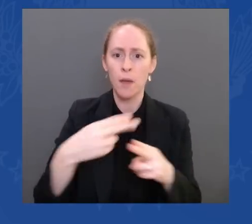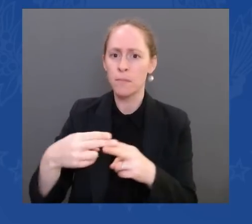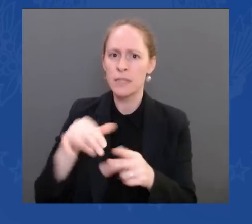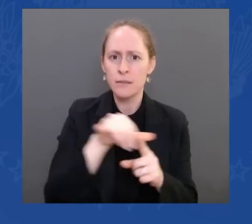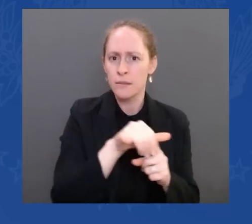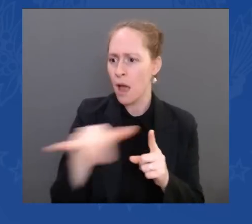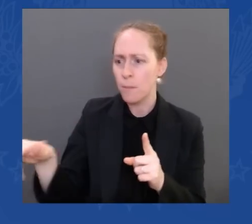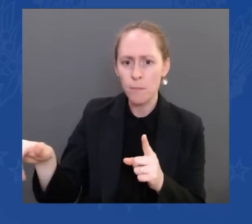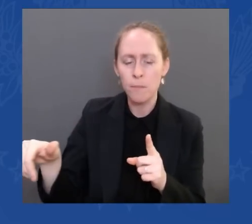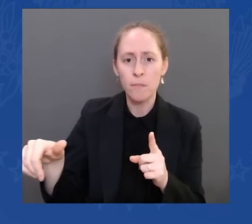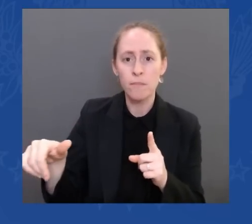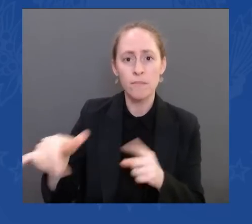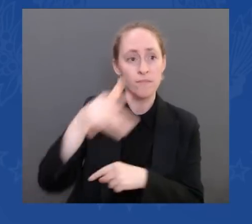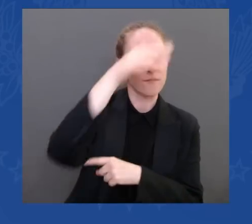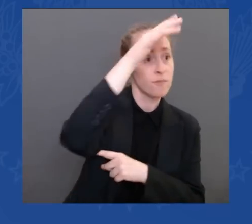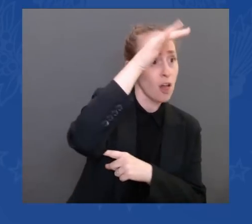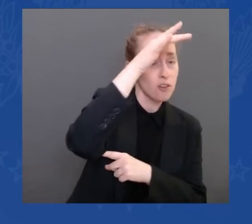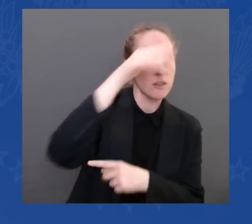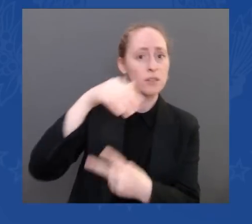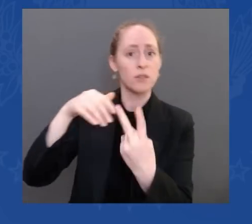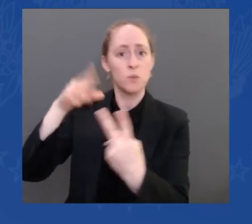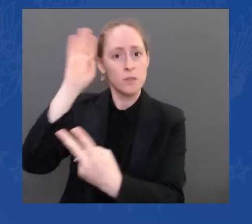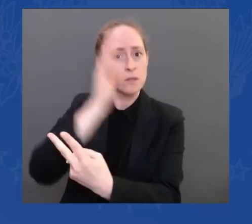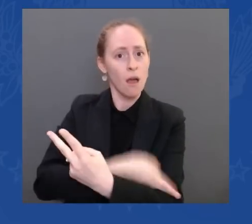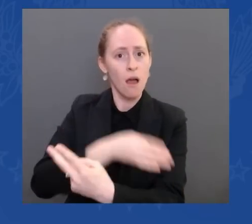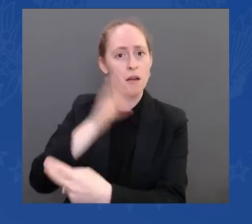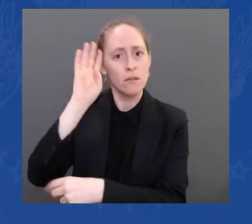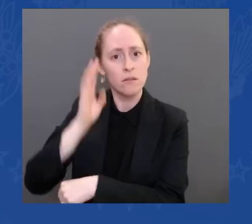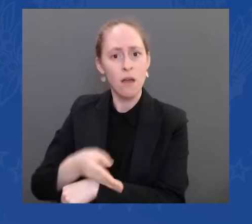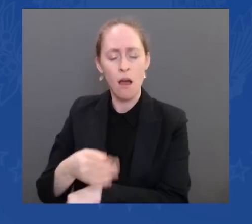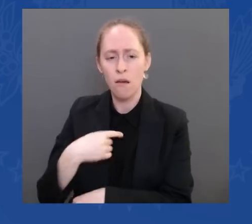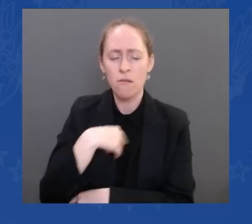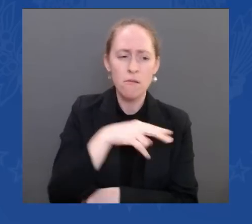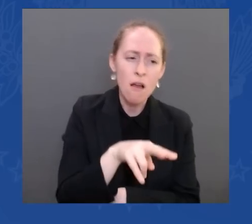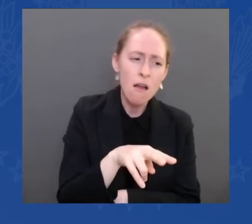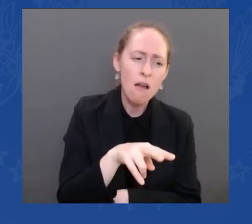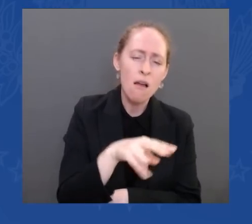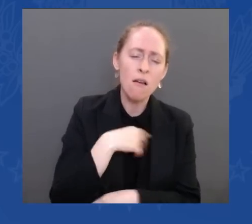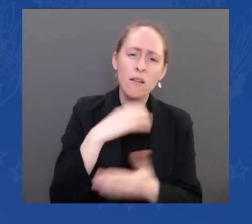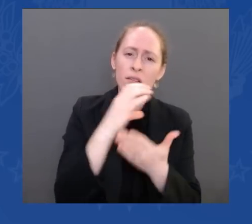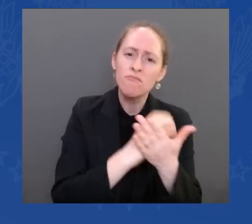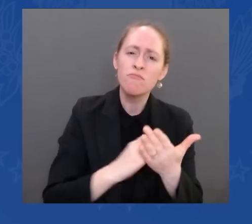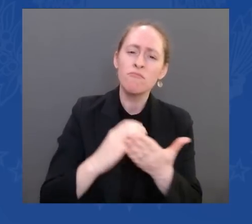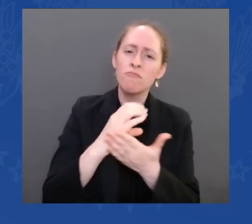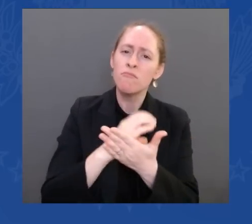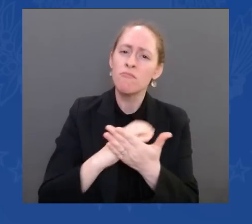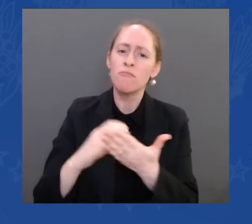and I was reading the dates of their birth. And all of a sudden, I heard behind me, "Attention!"